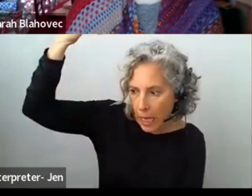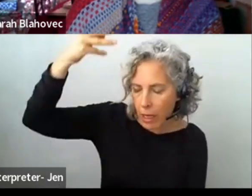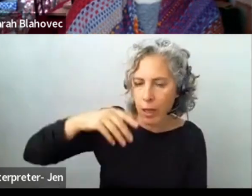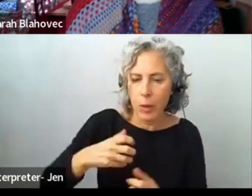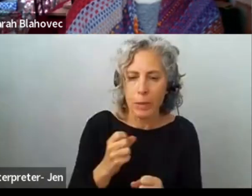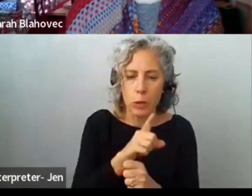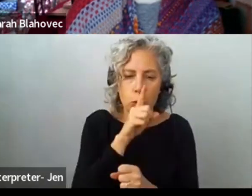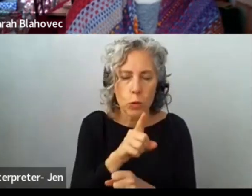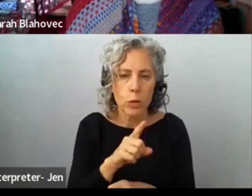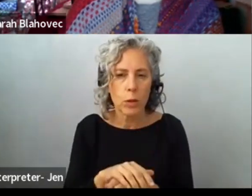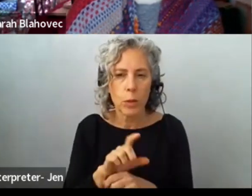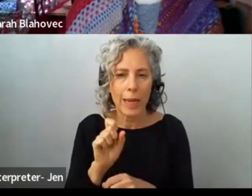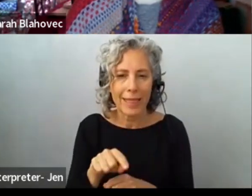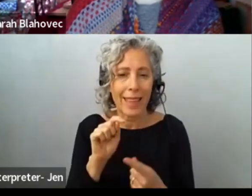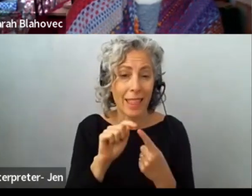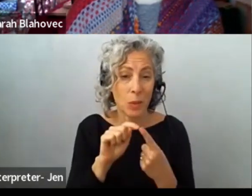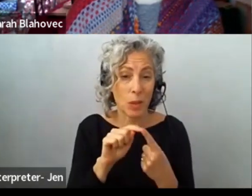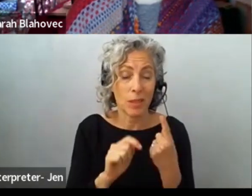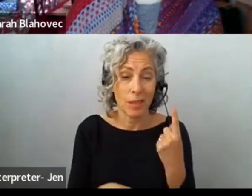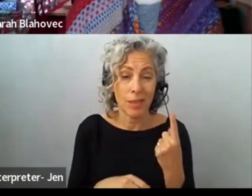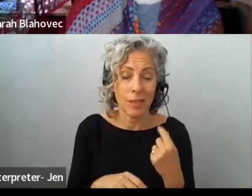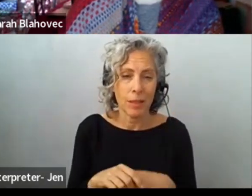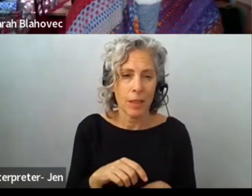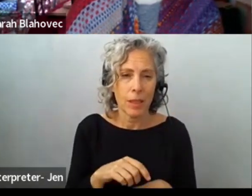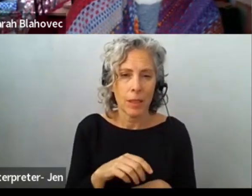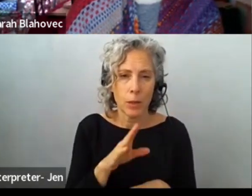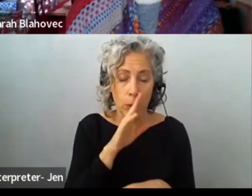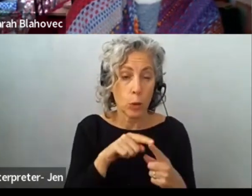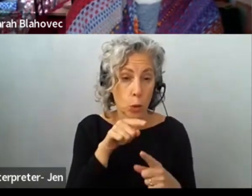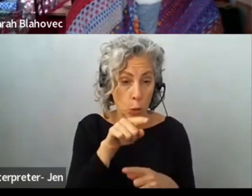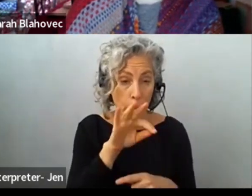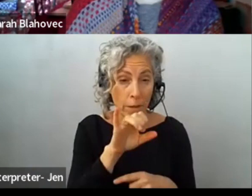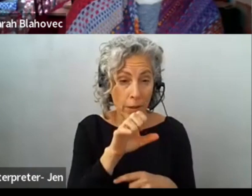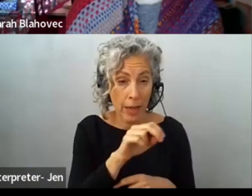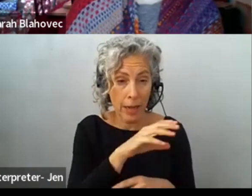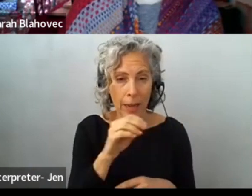sure that we get to this one. This is a question directed to fan but also for anyone who